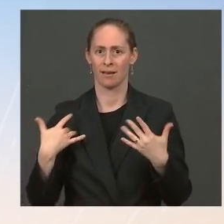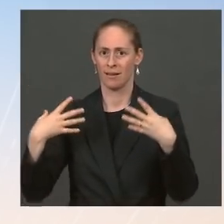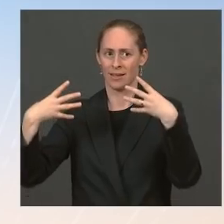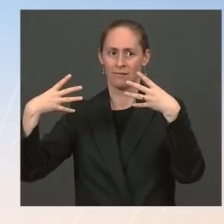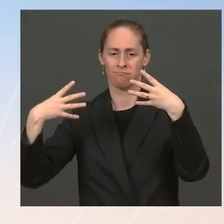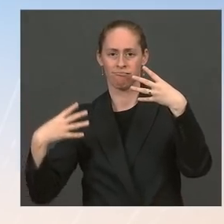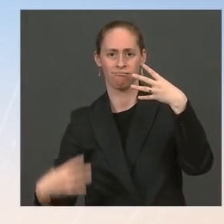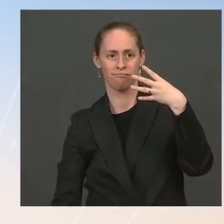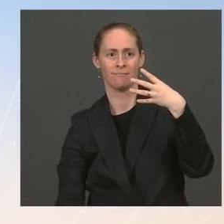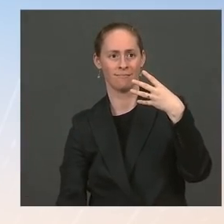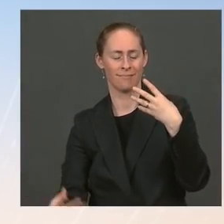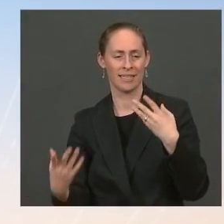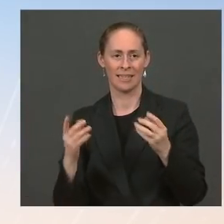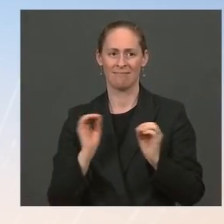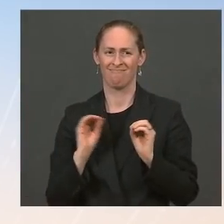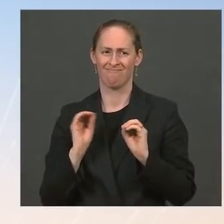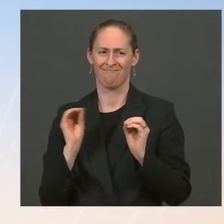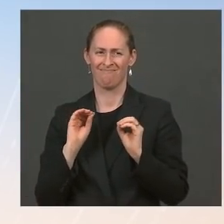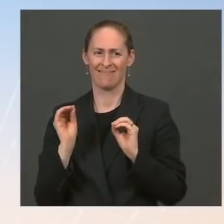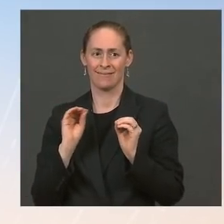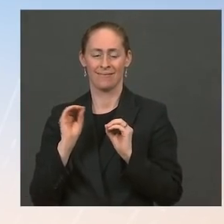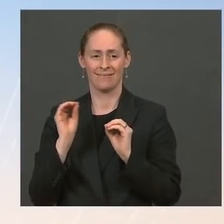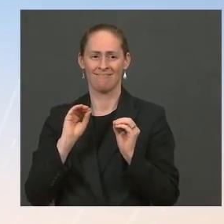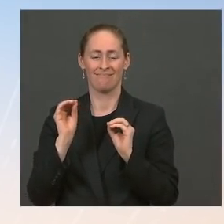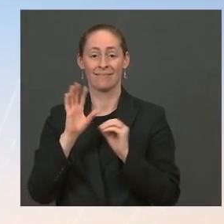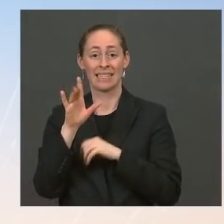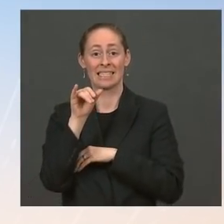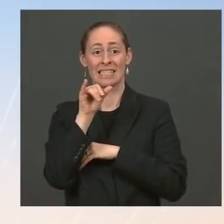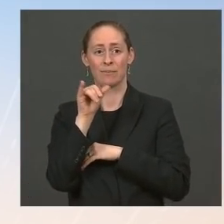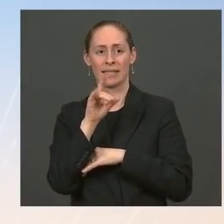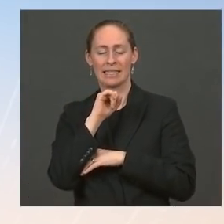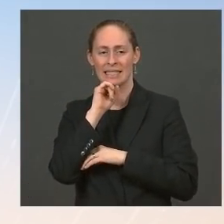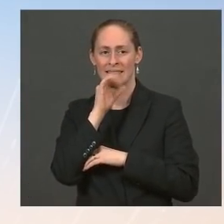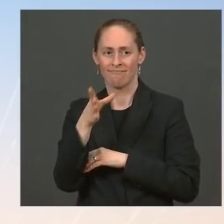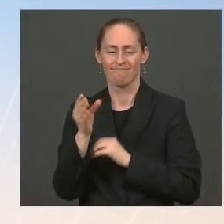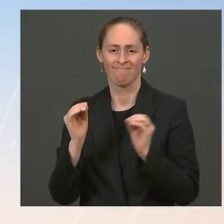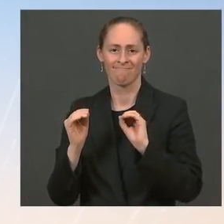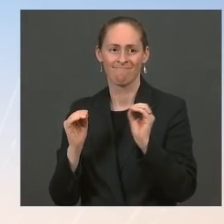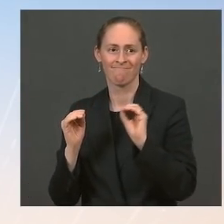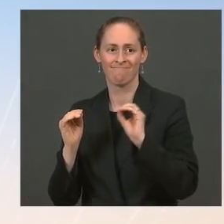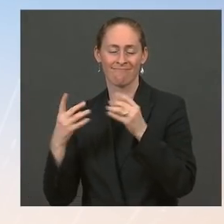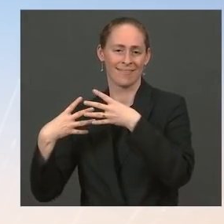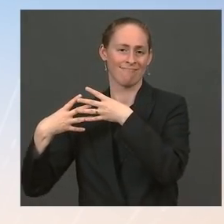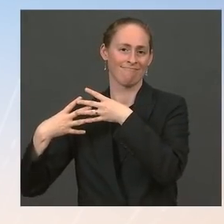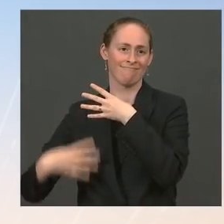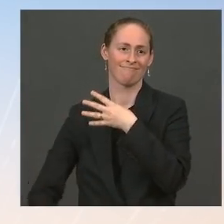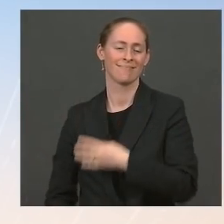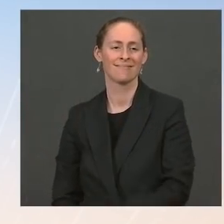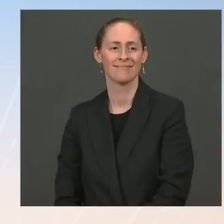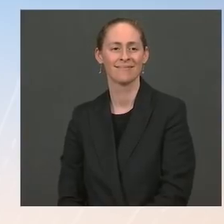On the diplomatic boycott of the Olympics, can you give us any sense of a timeframe for when we should expect that decision? Ms. Psaki: I don't --